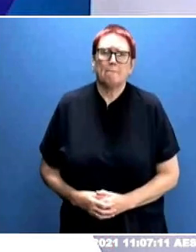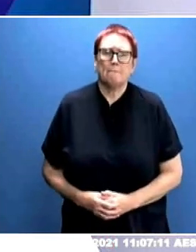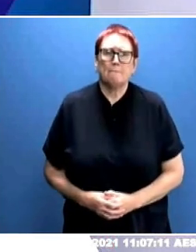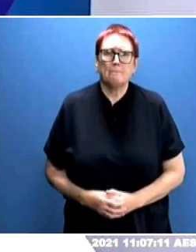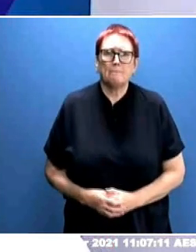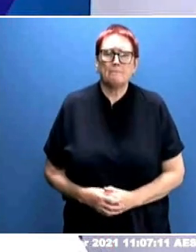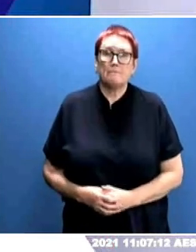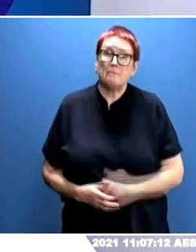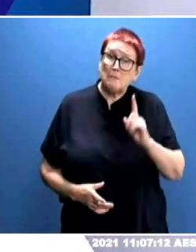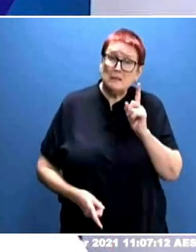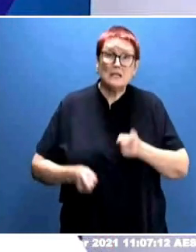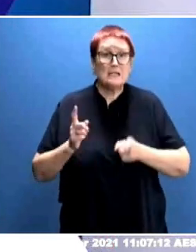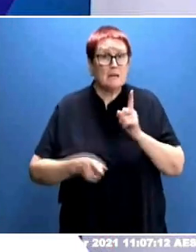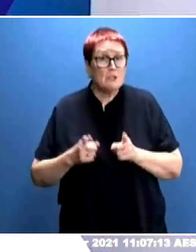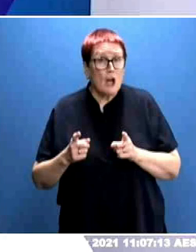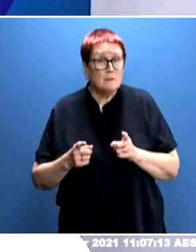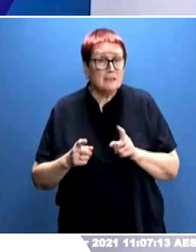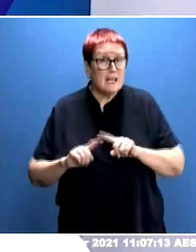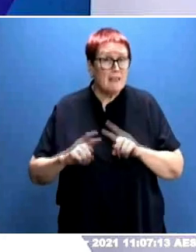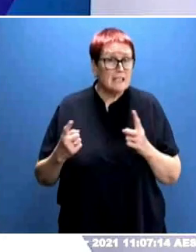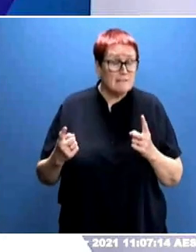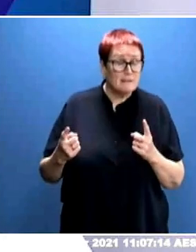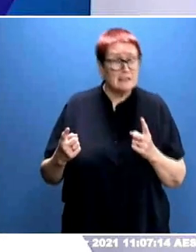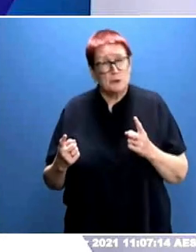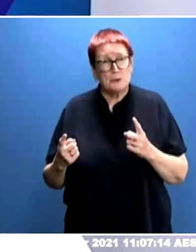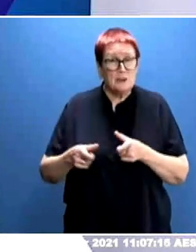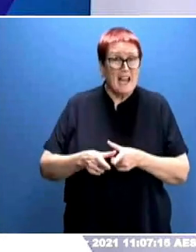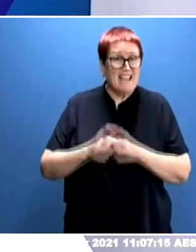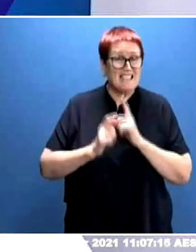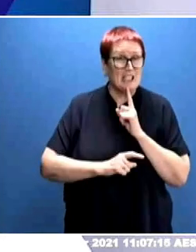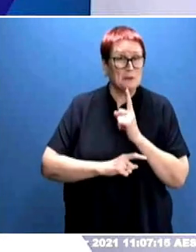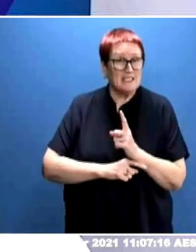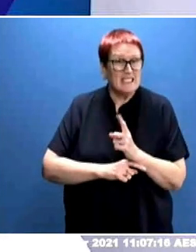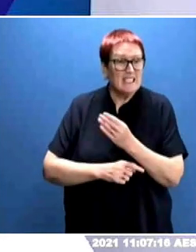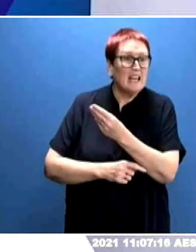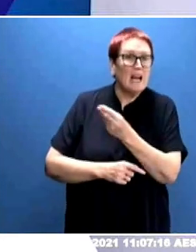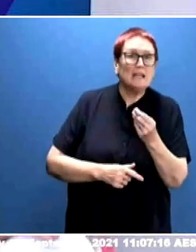But sometimes the distinction is quite fine and no doubt is lost on some of the people who are confined.